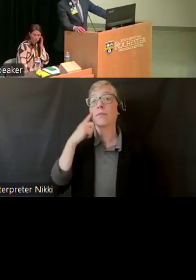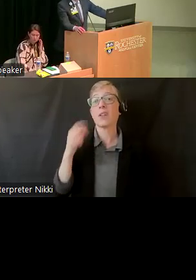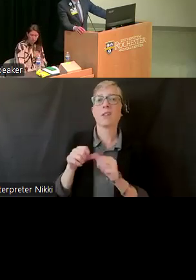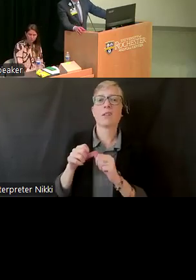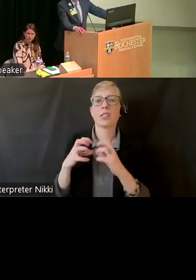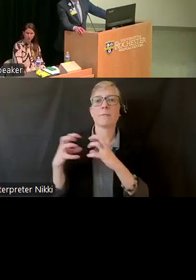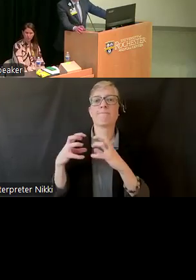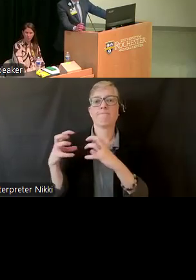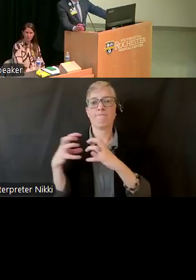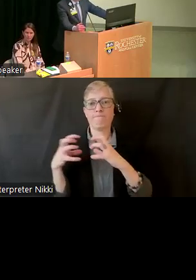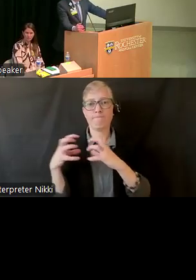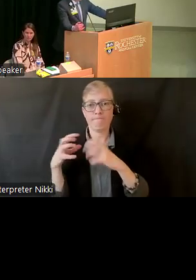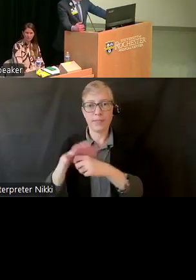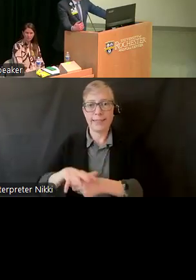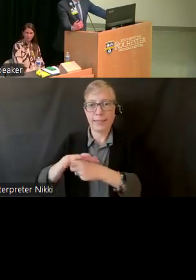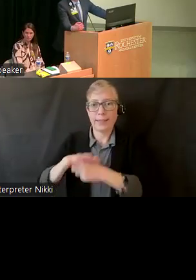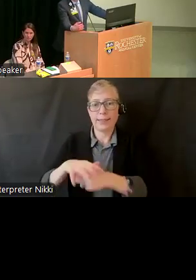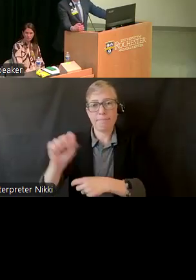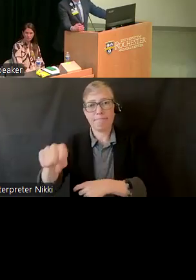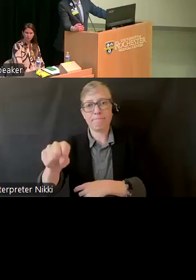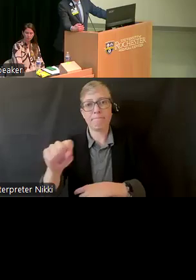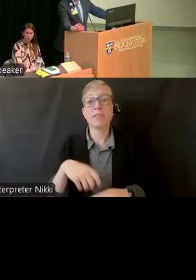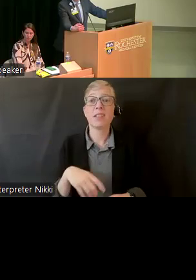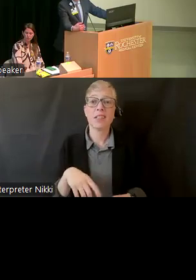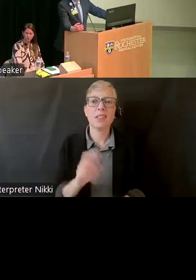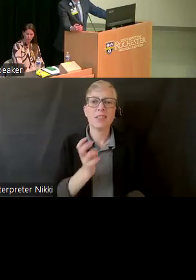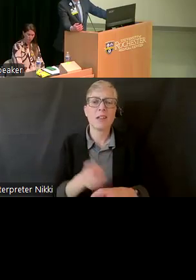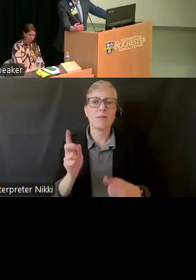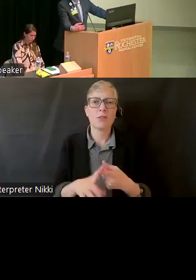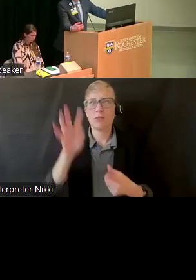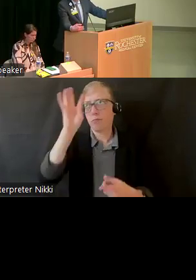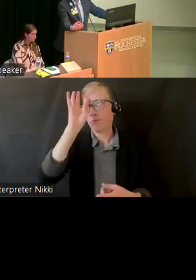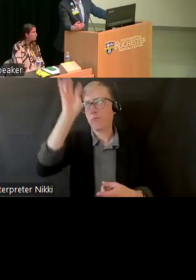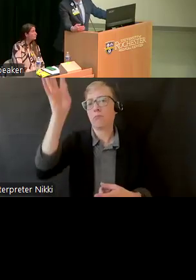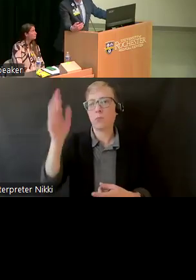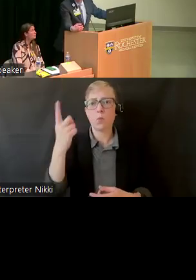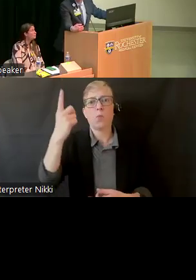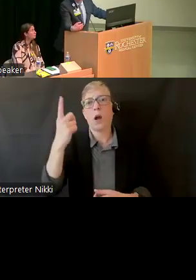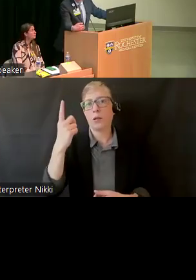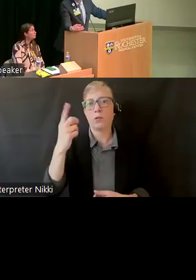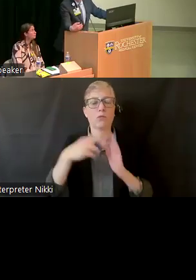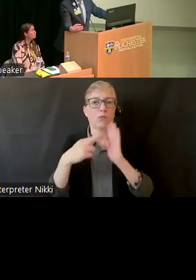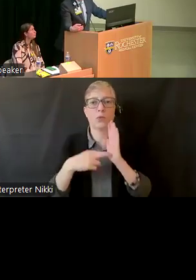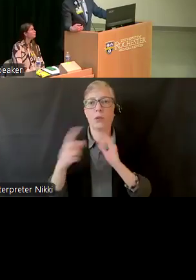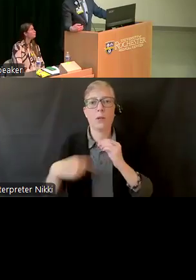to to kind of name that and it's hard to come up with a hard and fast rule on it because for you